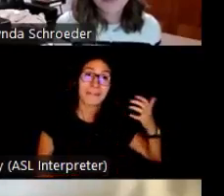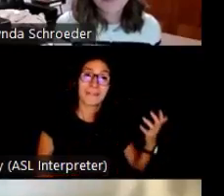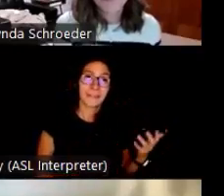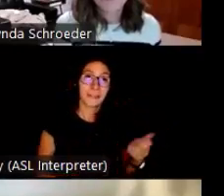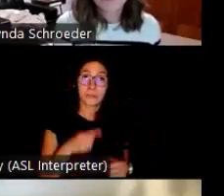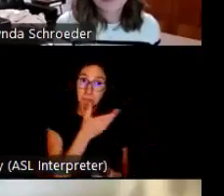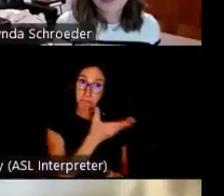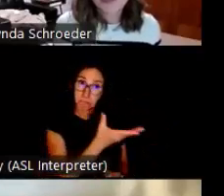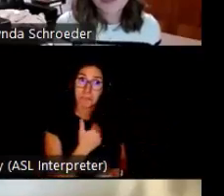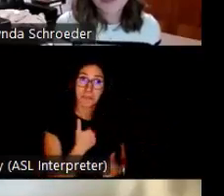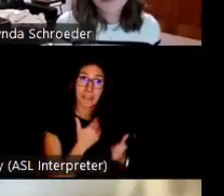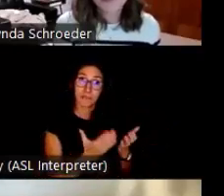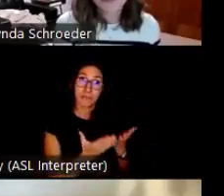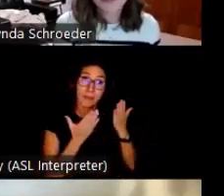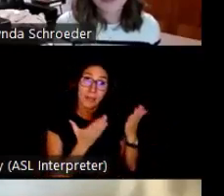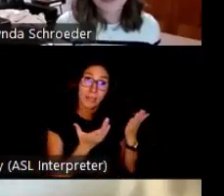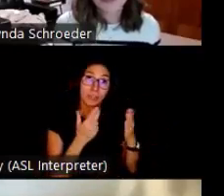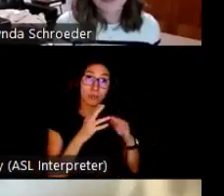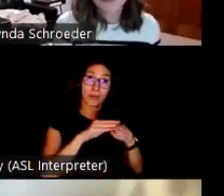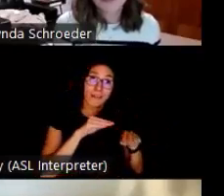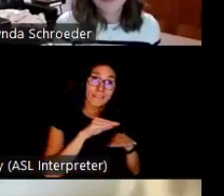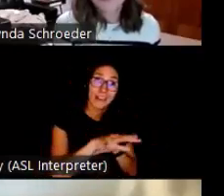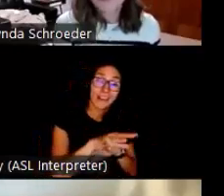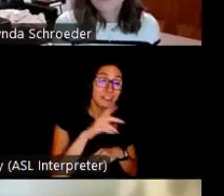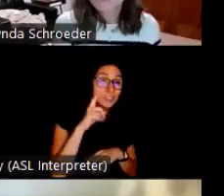or advice do you have, especially for researchers